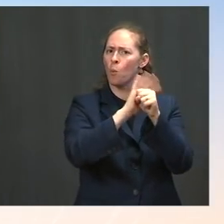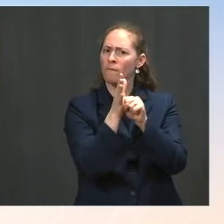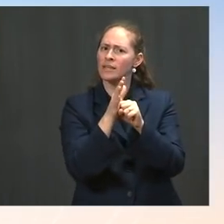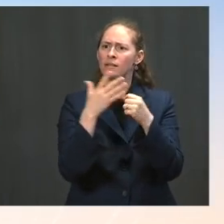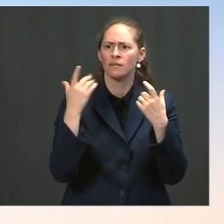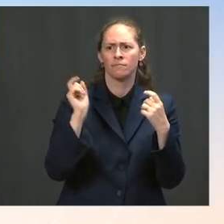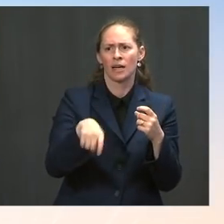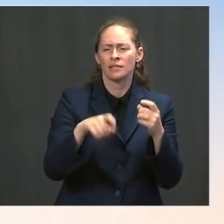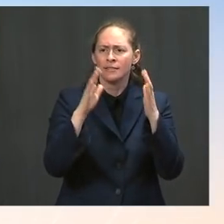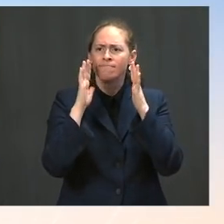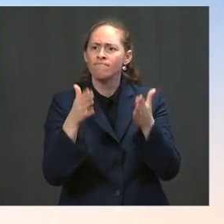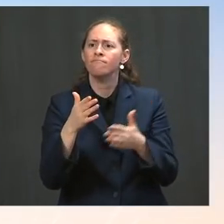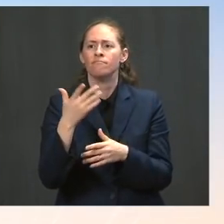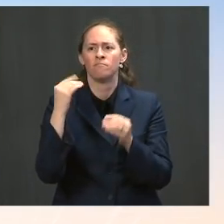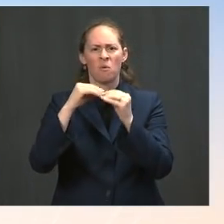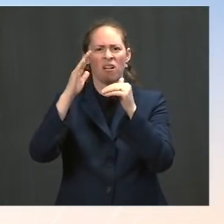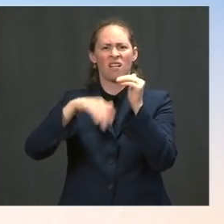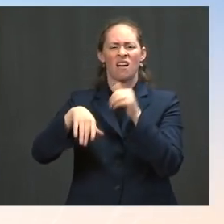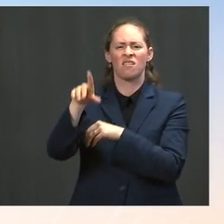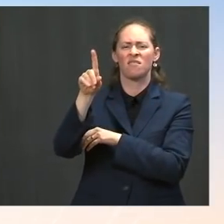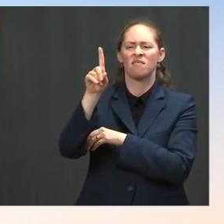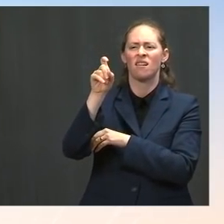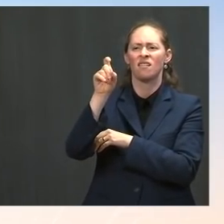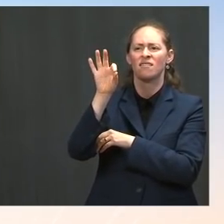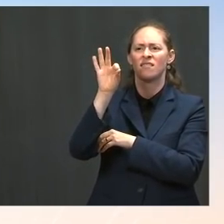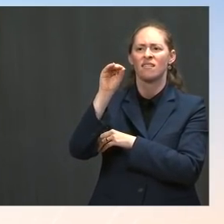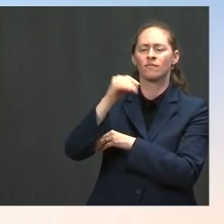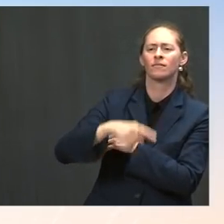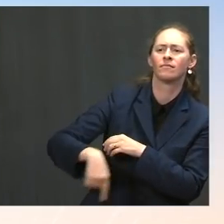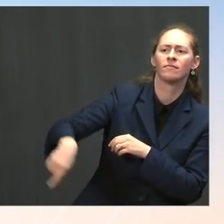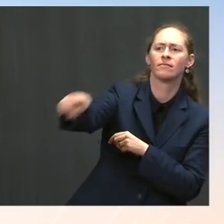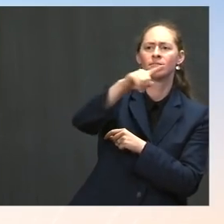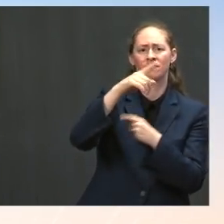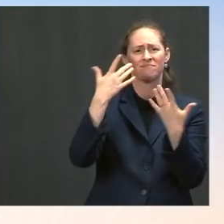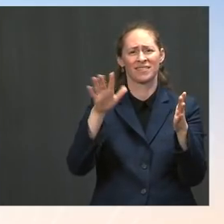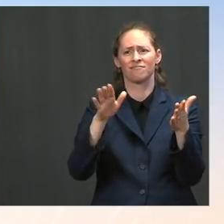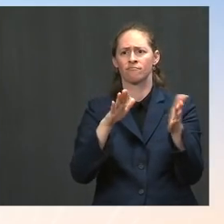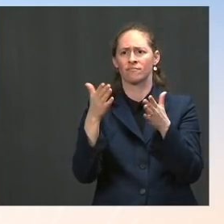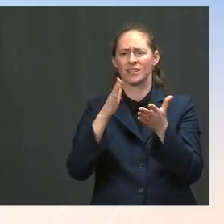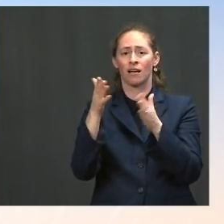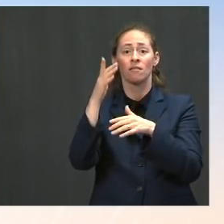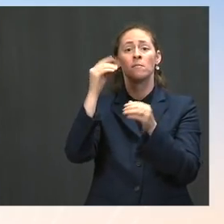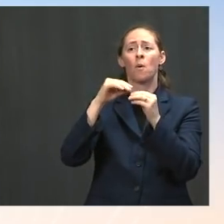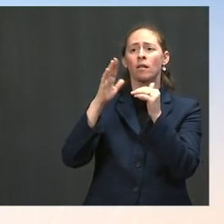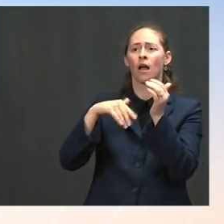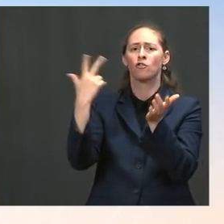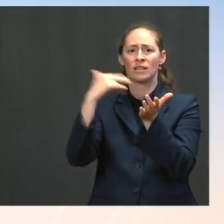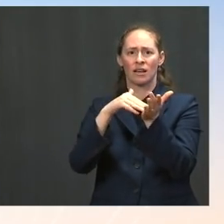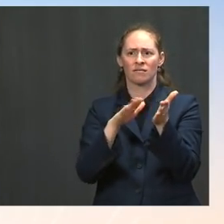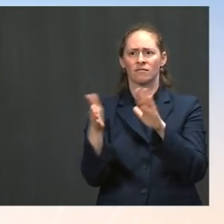and 3,000 deaths per day. Now we're at about 27,000 cases and 220 deaths per day.